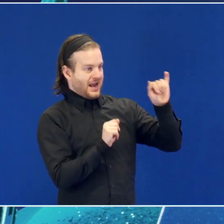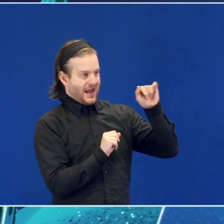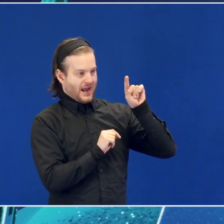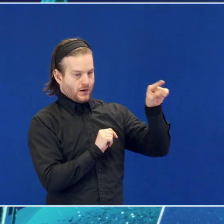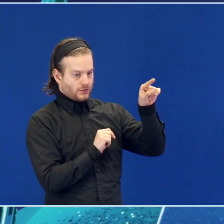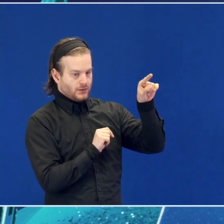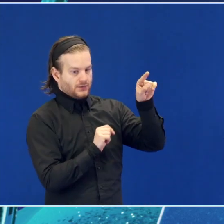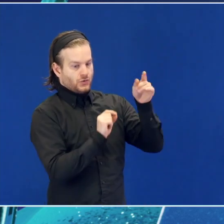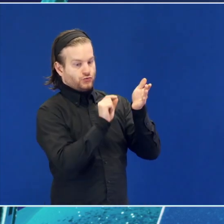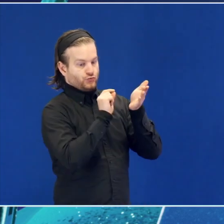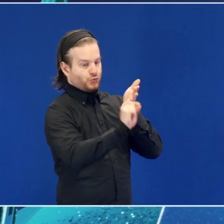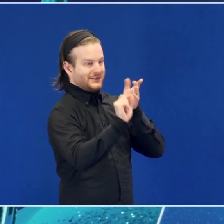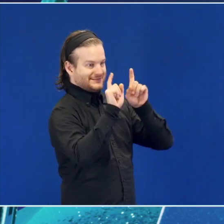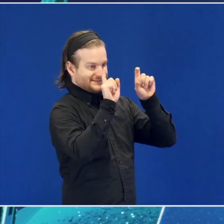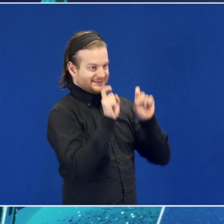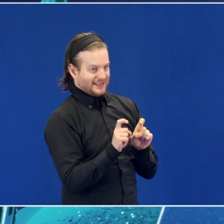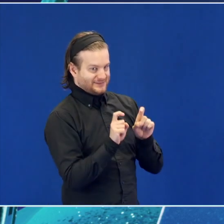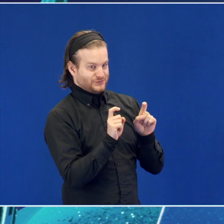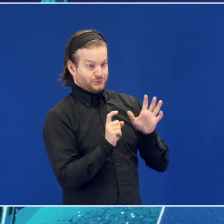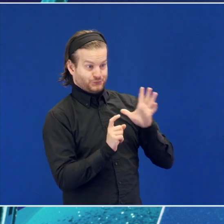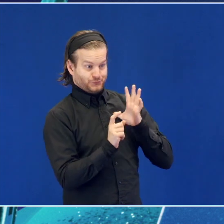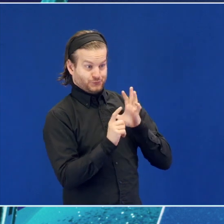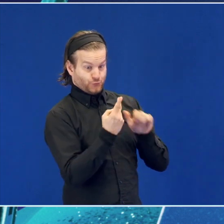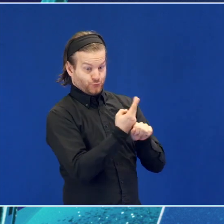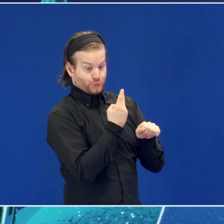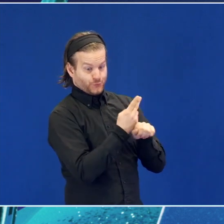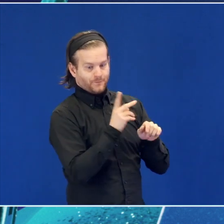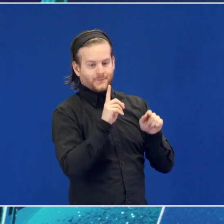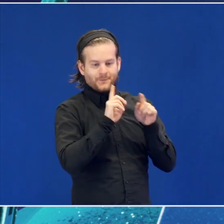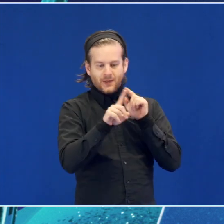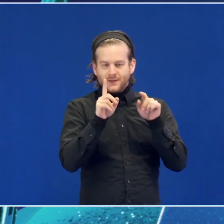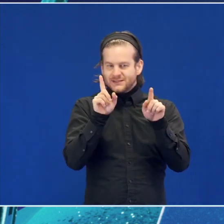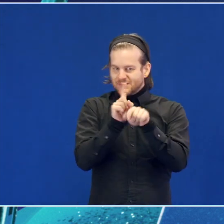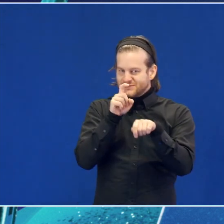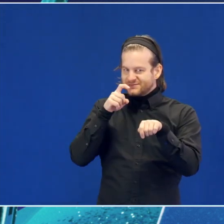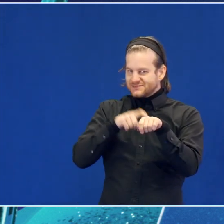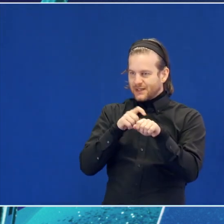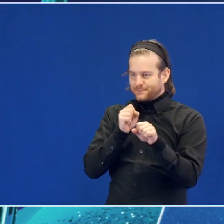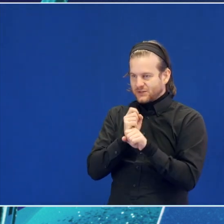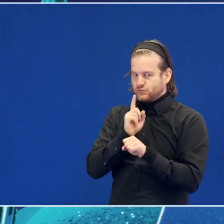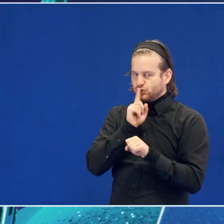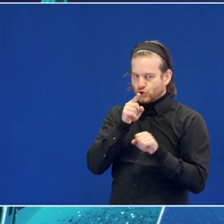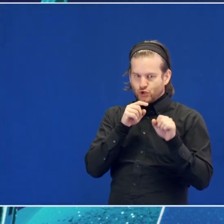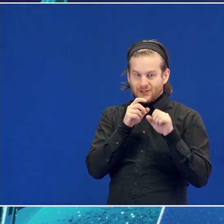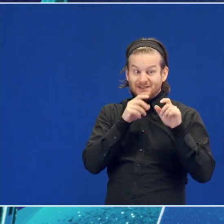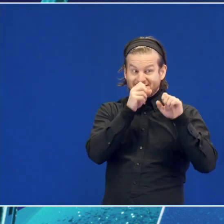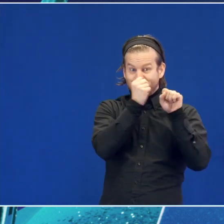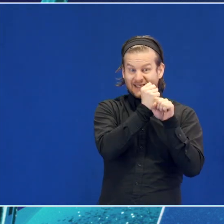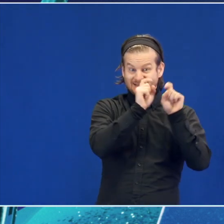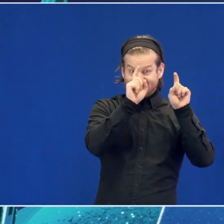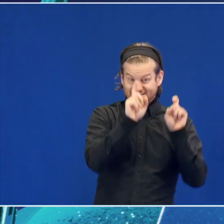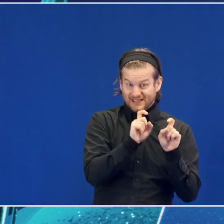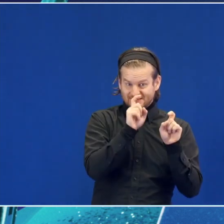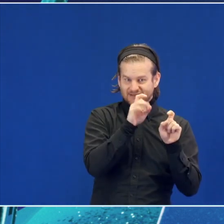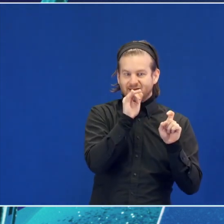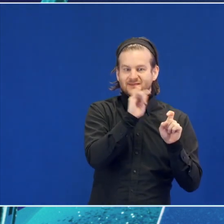But at the same time, a lot of these models, they want to please so they want to create a test that is going to be green, so it would not surprise me